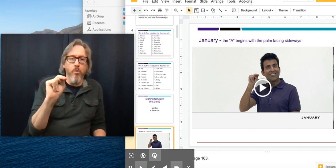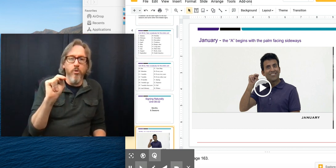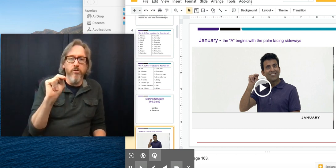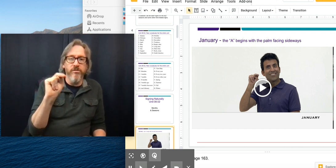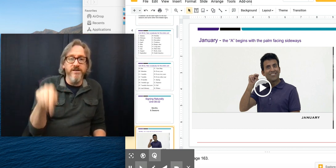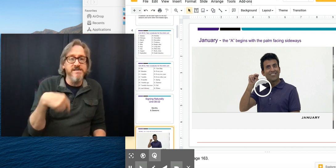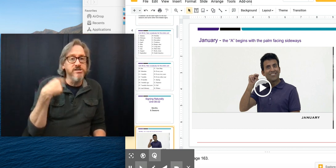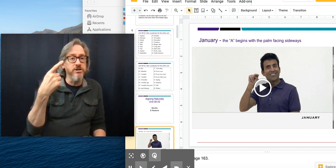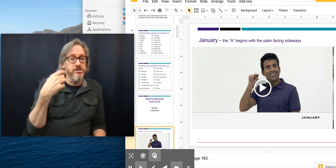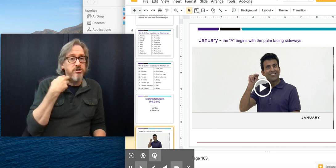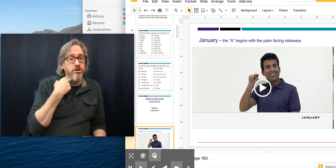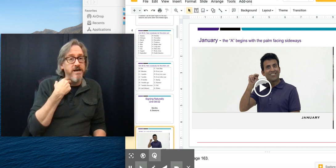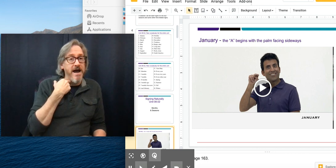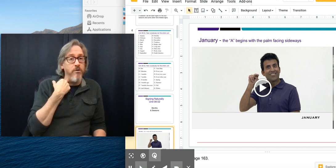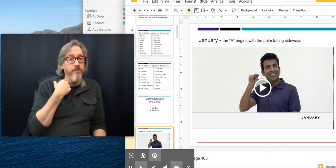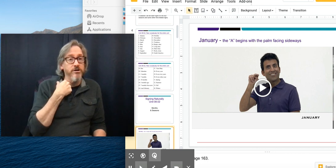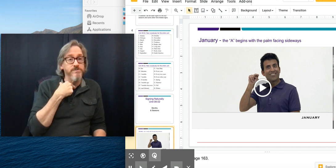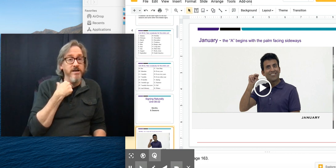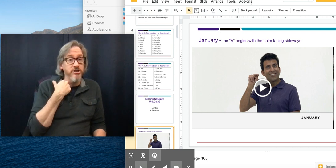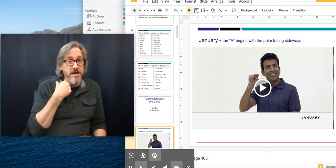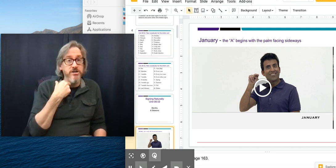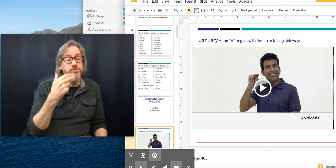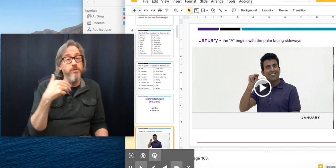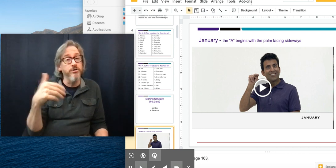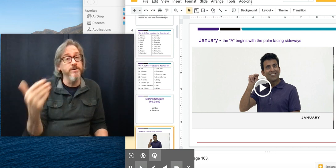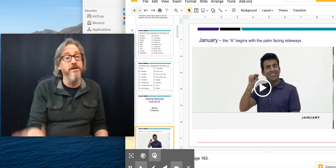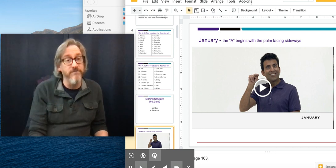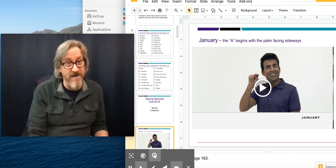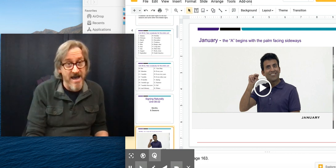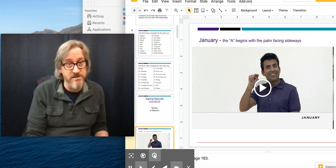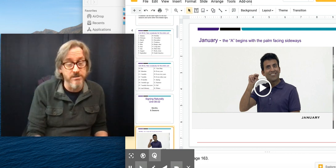um this is going to start to look at how fingerspelling changes when you're doing it fast